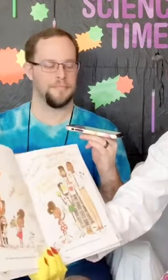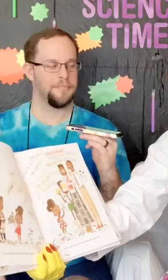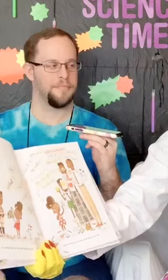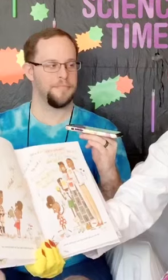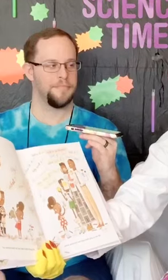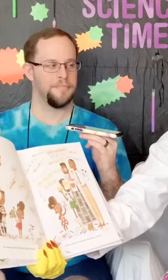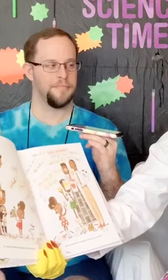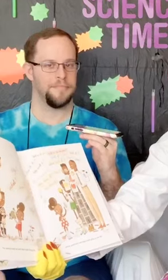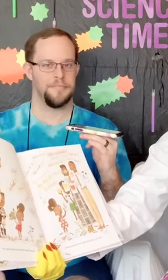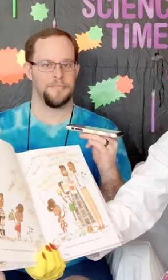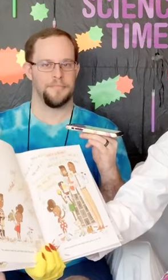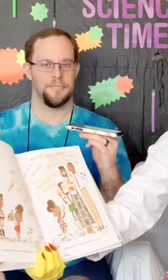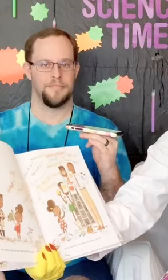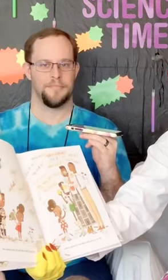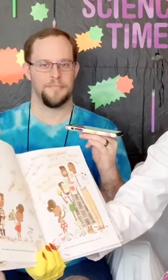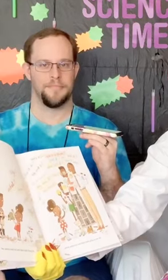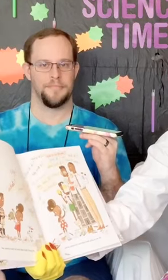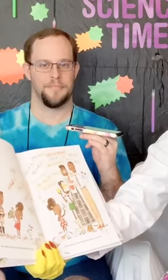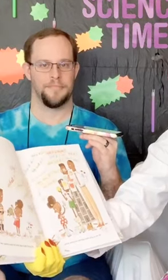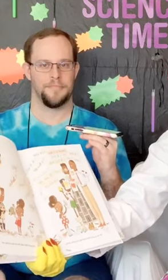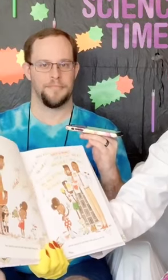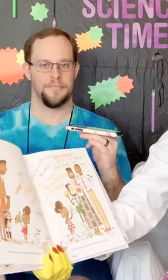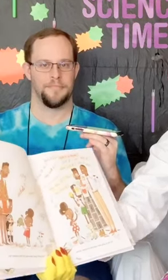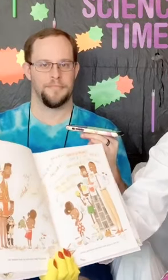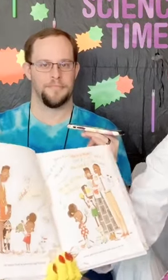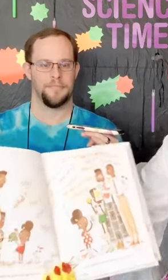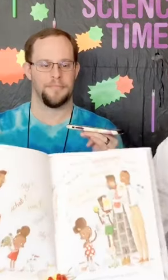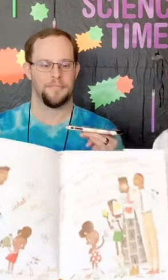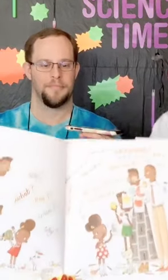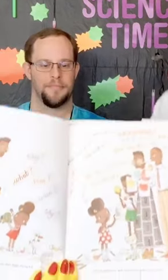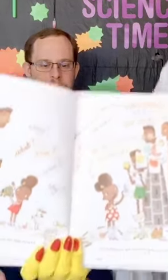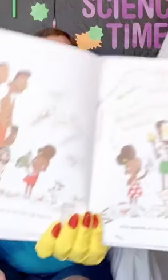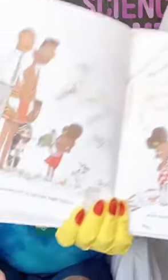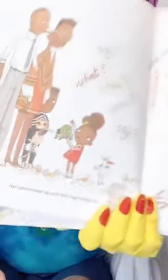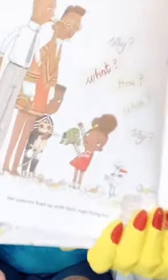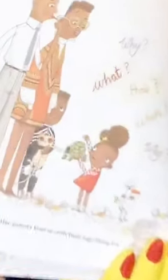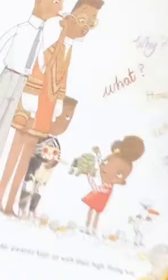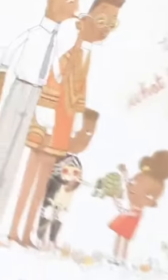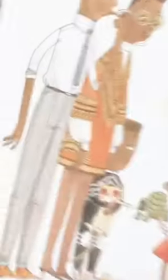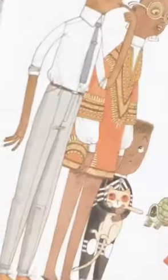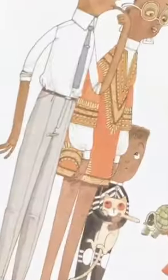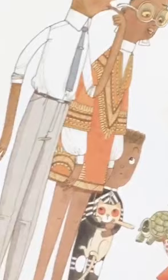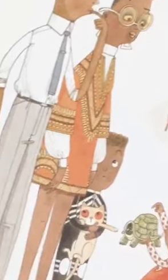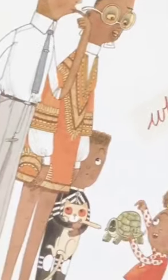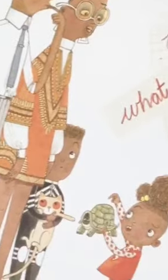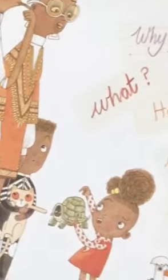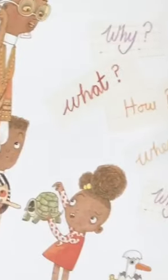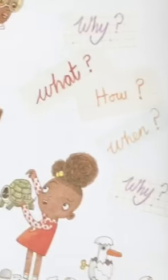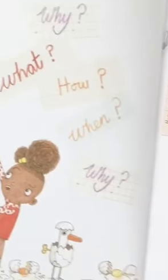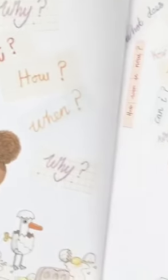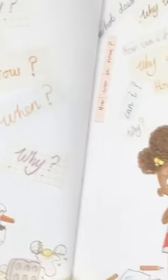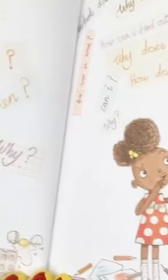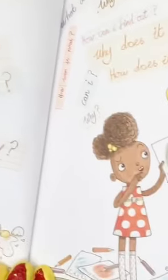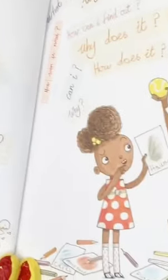whose questions and chaos both grew as she did.